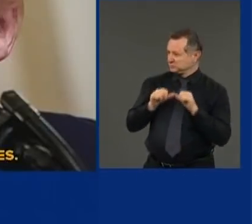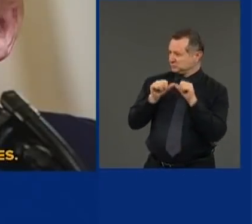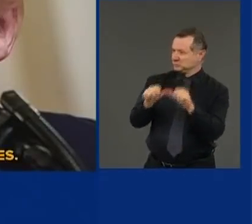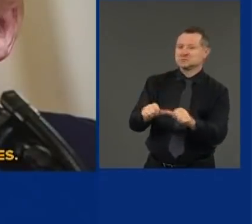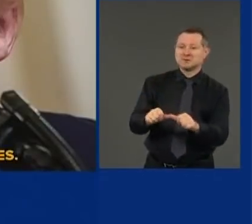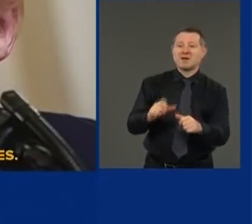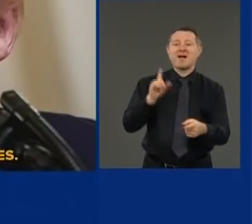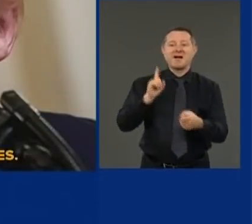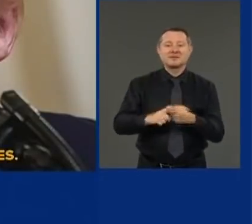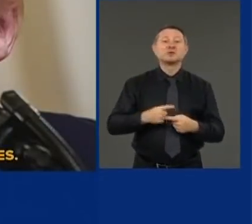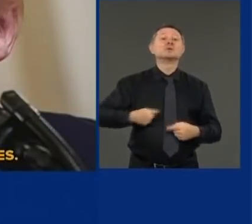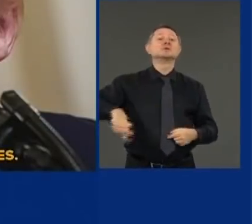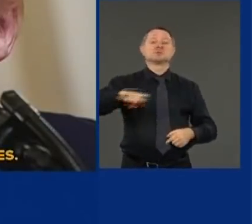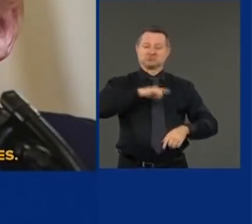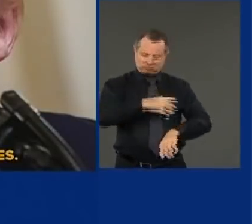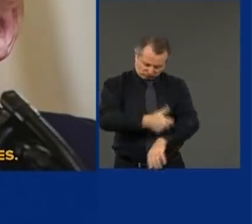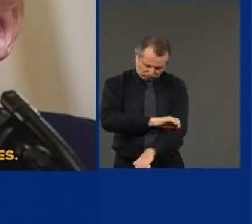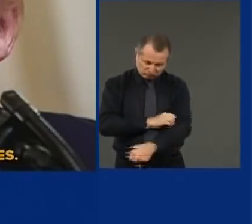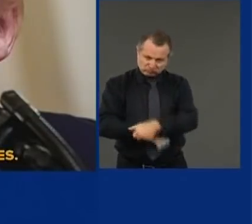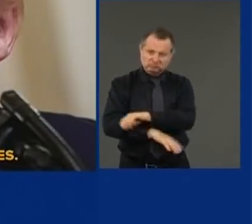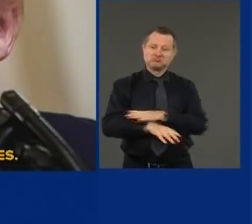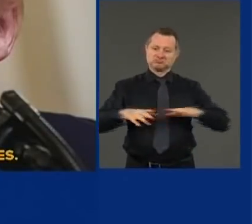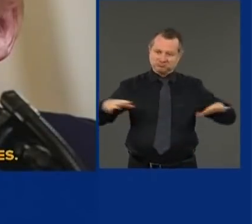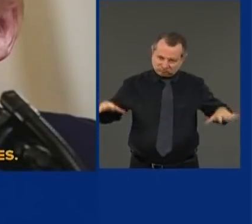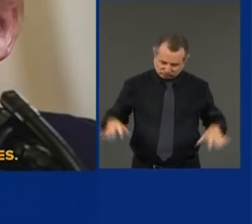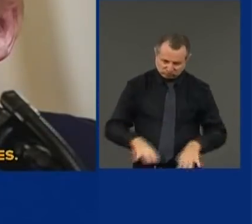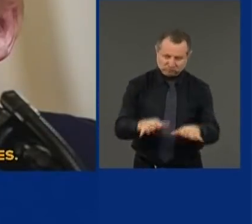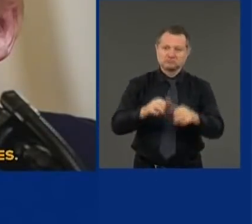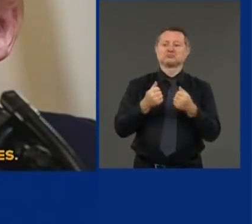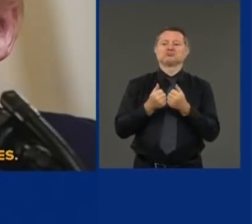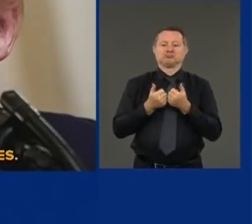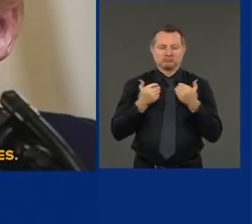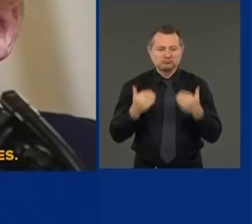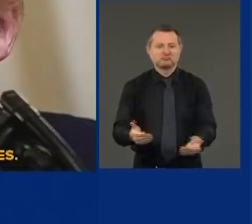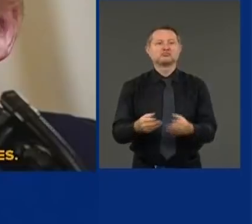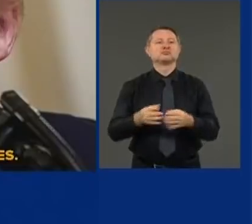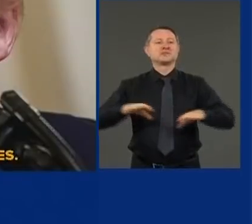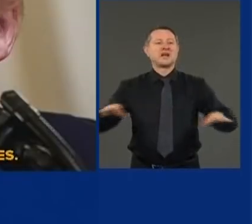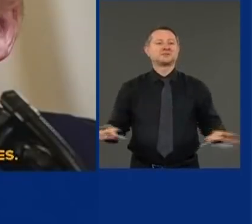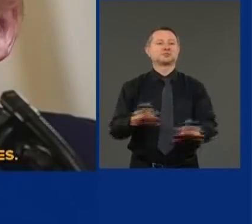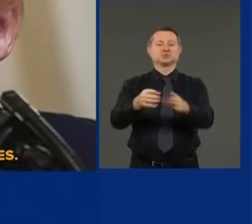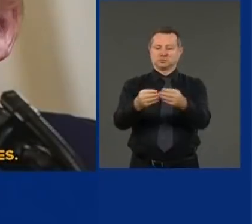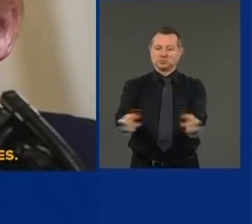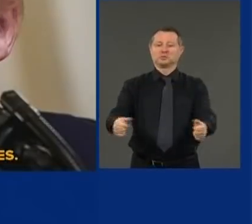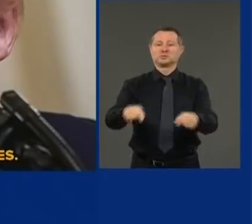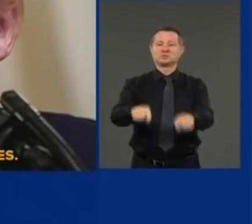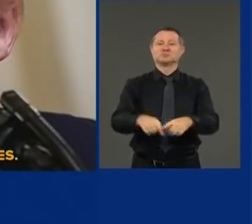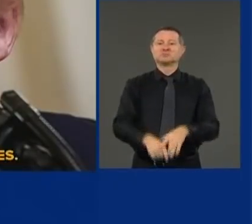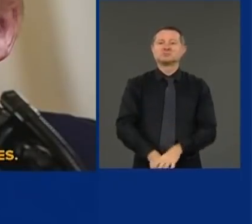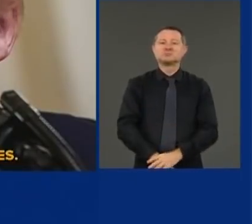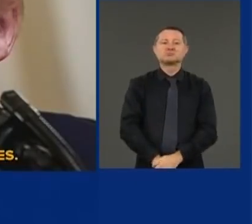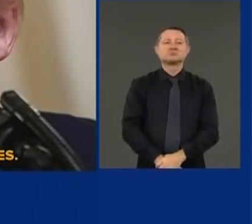COVID EXISTS, IT IS A MAJOR PROBLEM, IT'S GOING TO CONTINUE